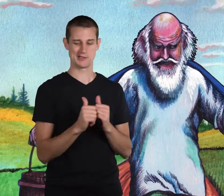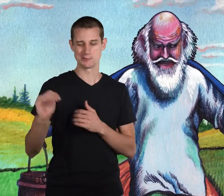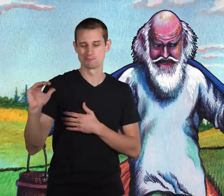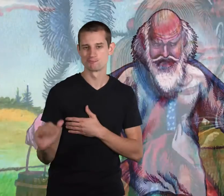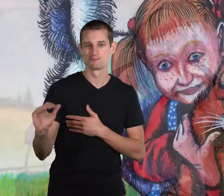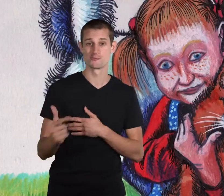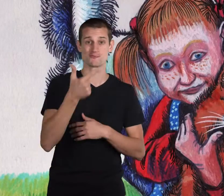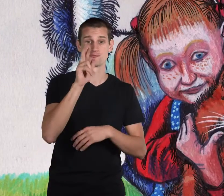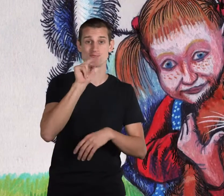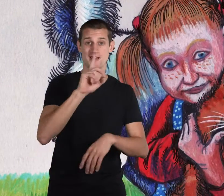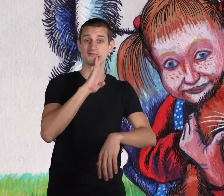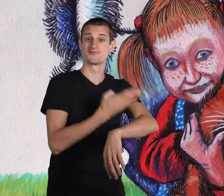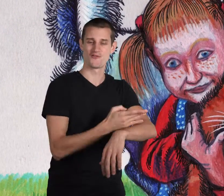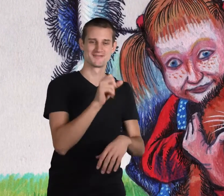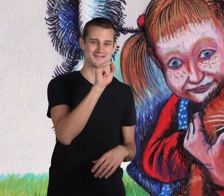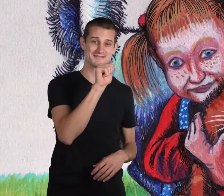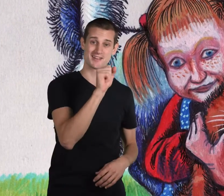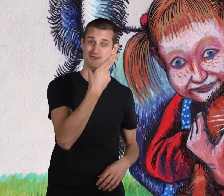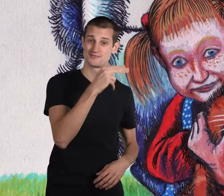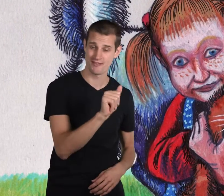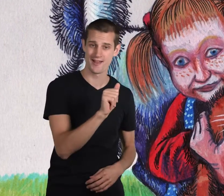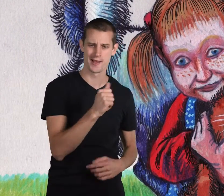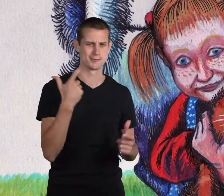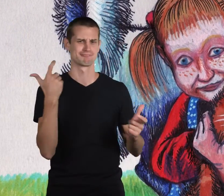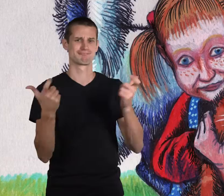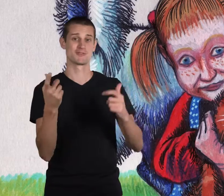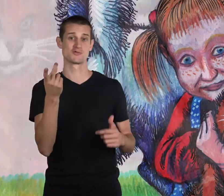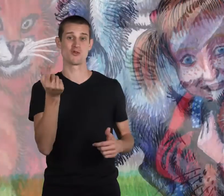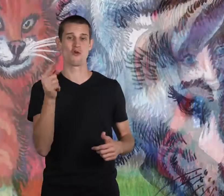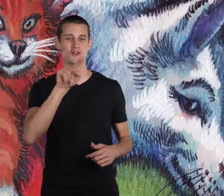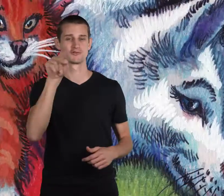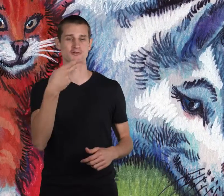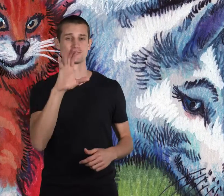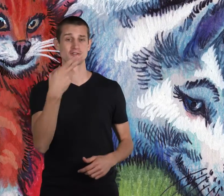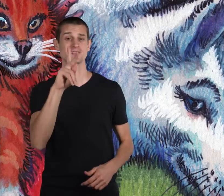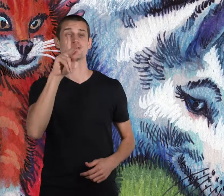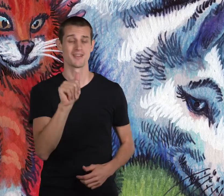They lived with their little granddaughter, Sasha . . . . . . their big dog, Zhuchka . . .